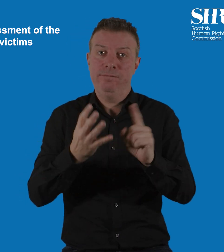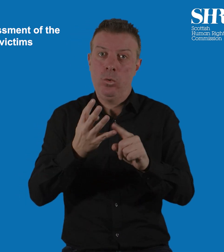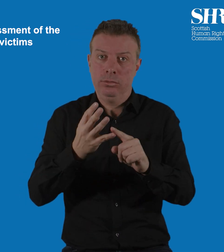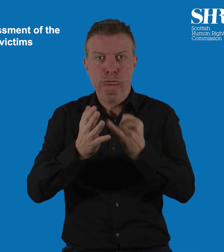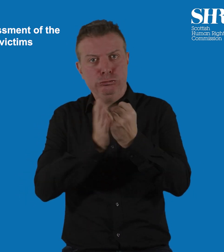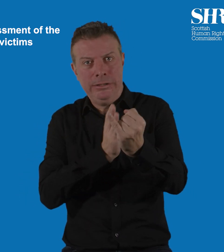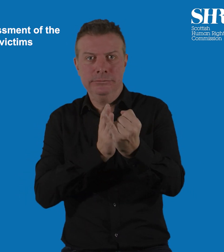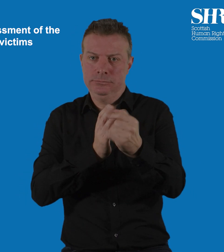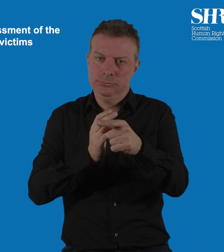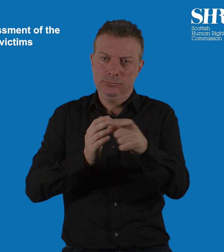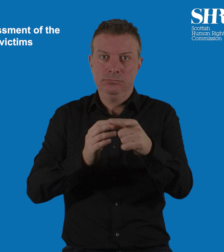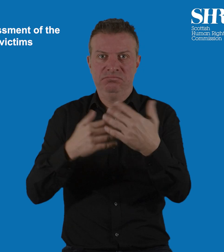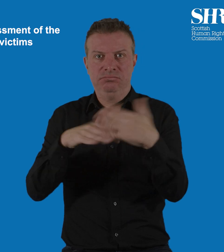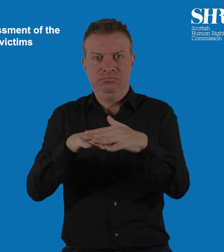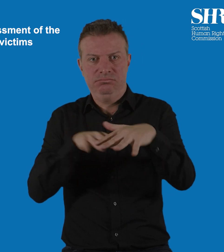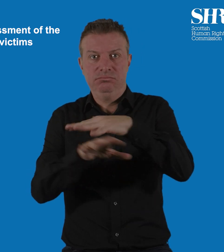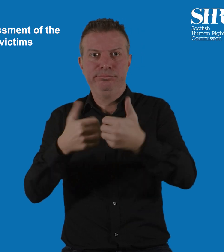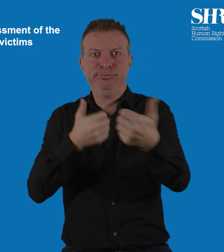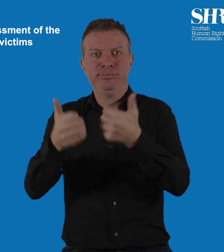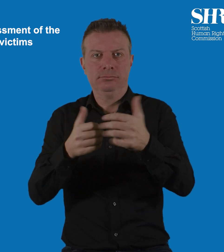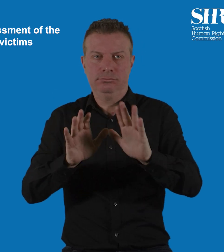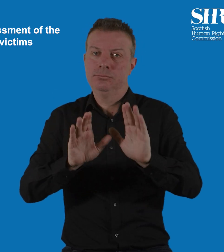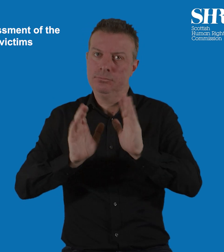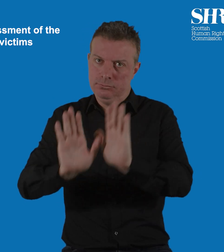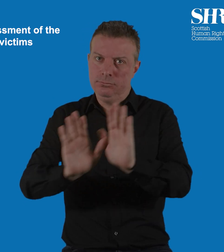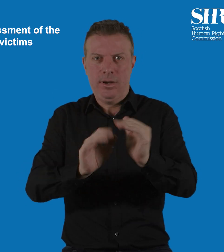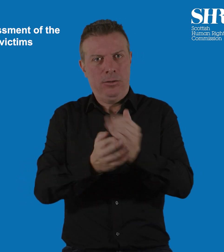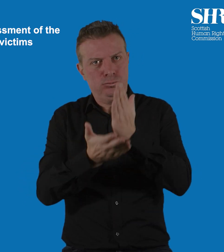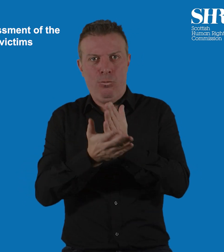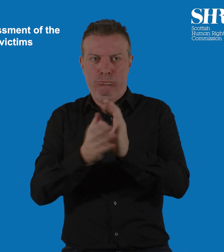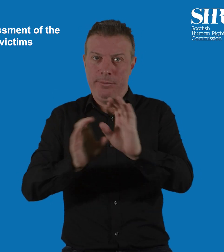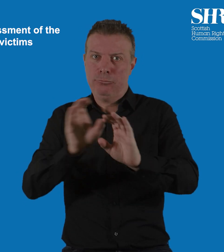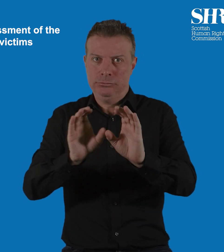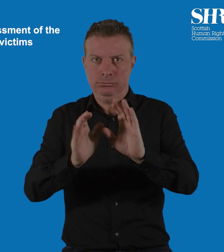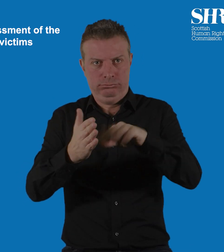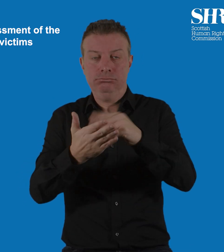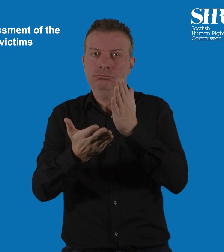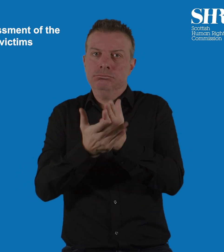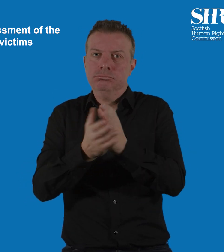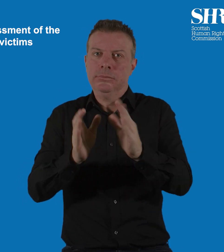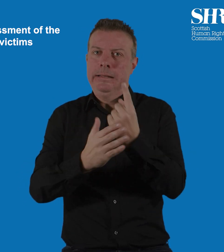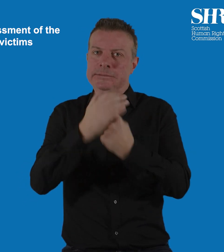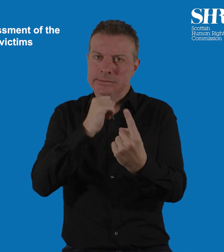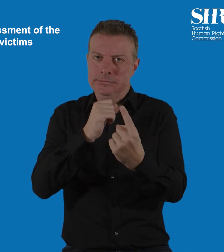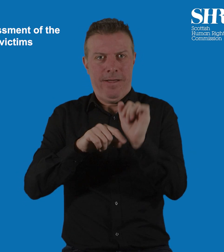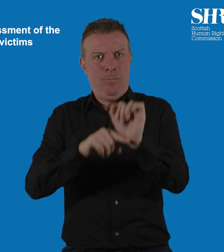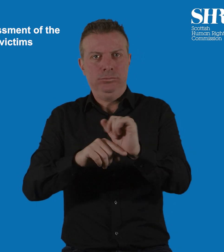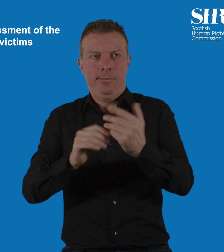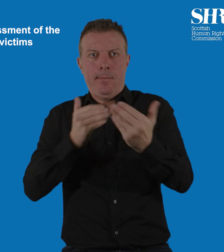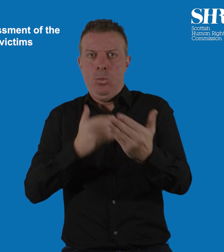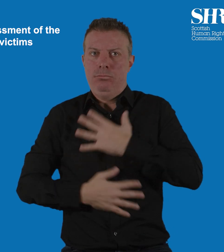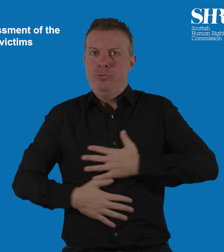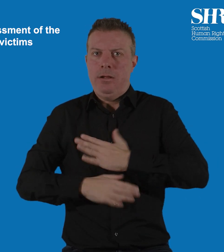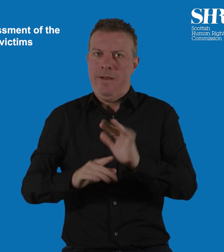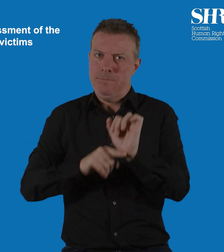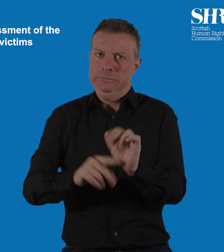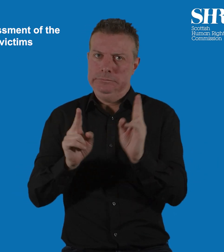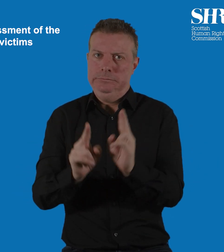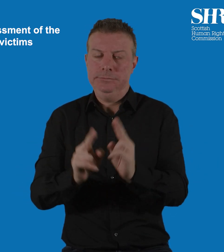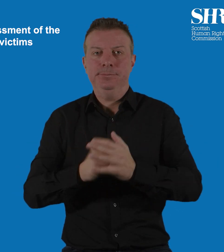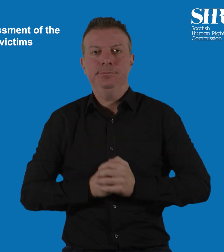4. Rejecting assimilationist approaches, ensuring any reparations scheme is independent and avoids further trauma.